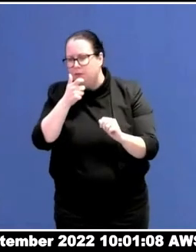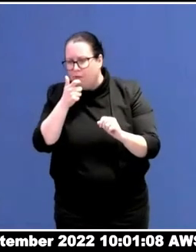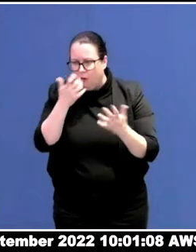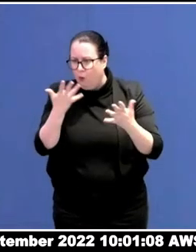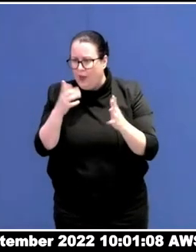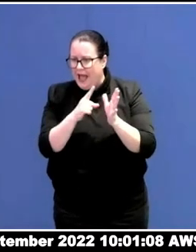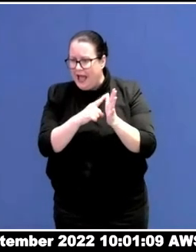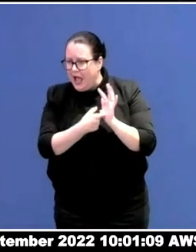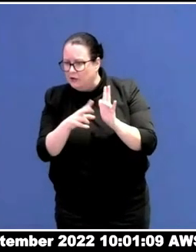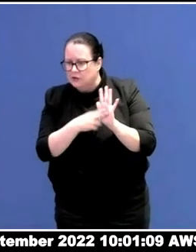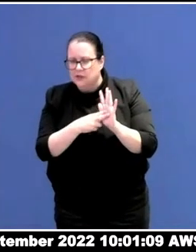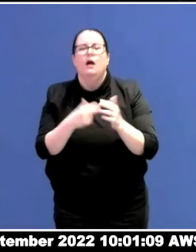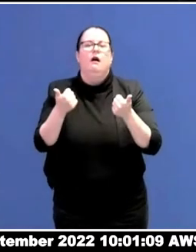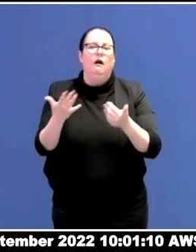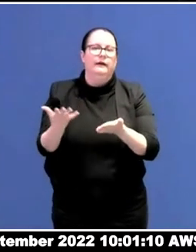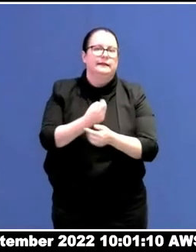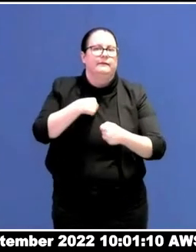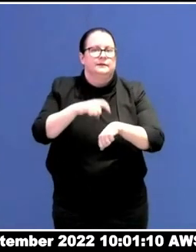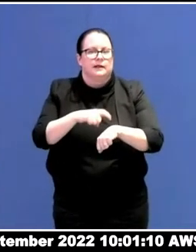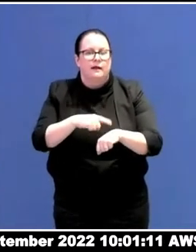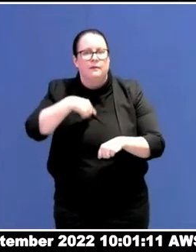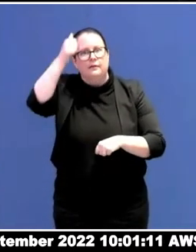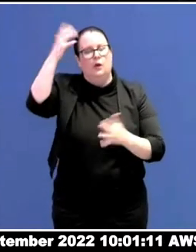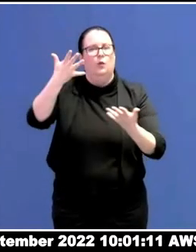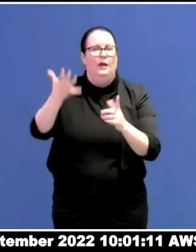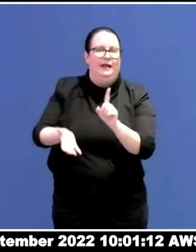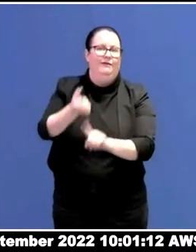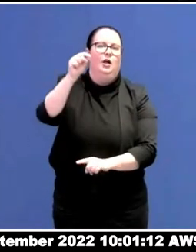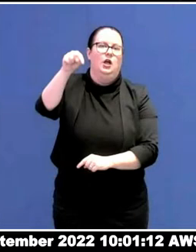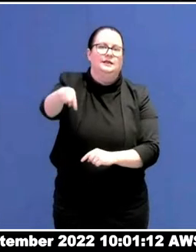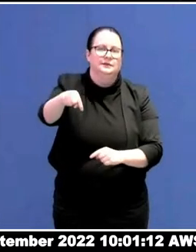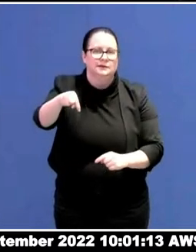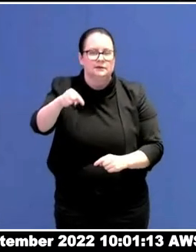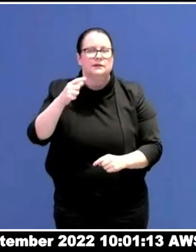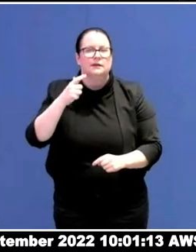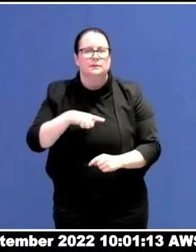locate where he possibly was. Because they seemed to all know him very well.